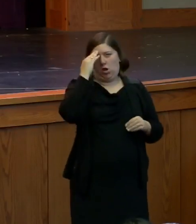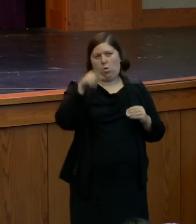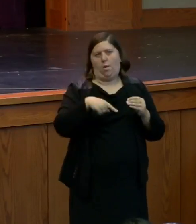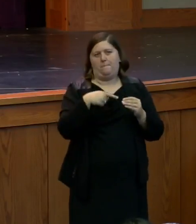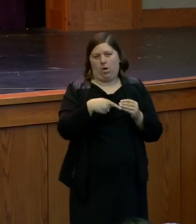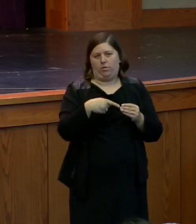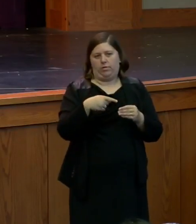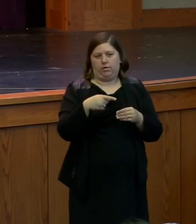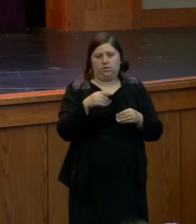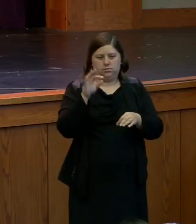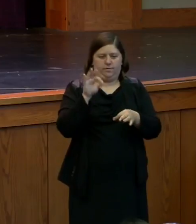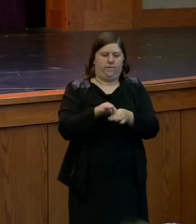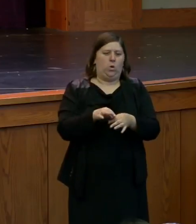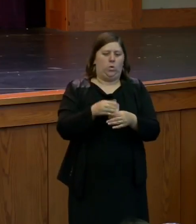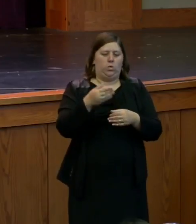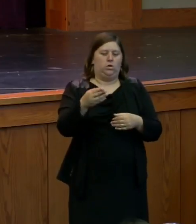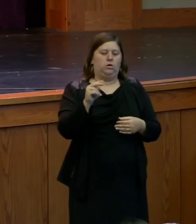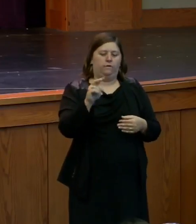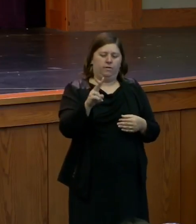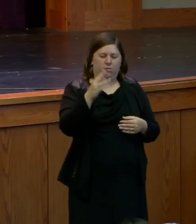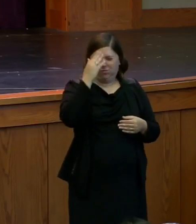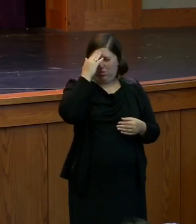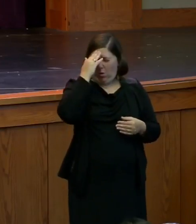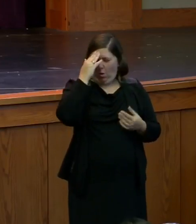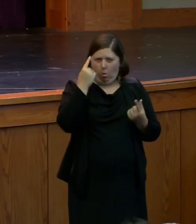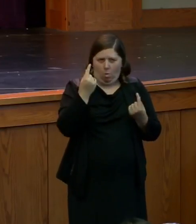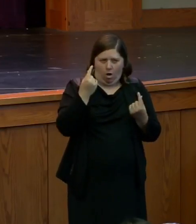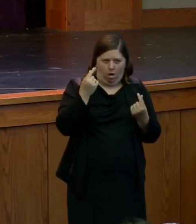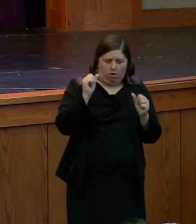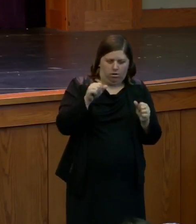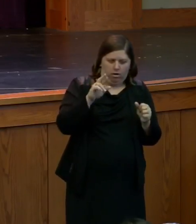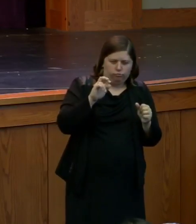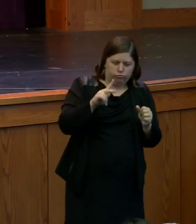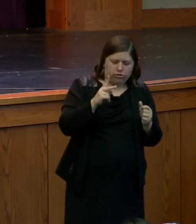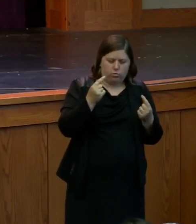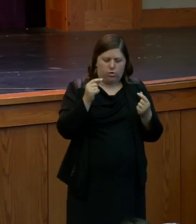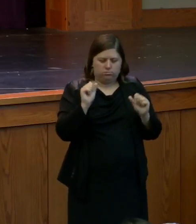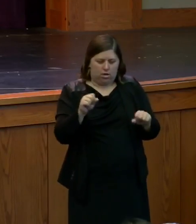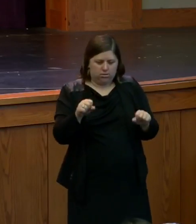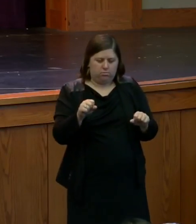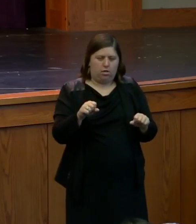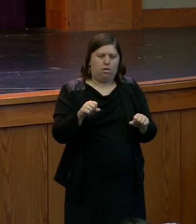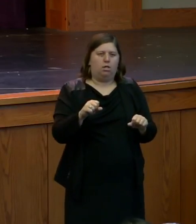WHAT IS AT STAKE SO WE CAN INCREASE THE NUMBER OF AMBASSADORS FOR THAT EFFORT.